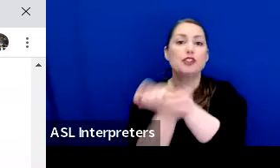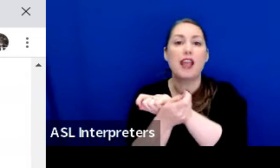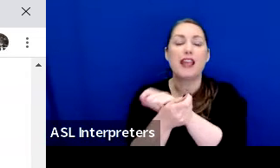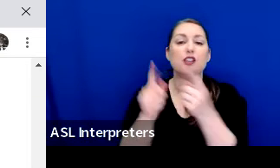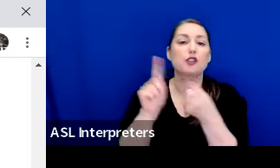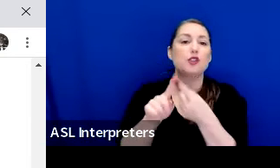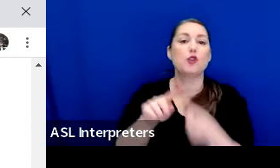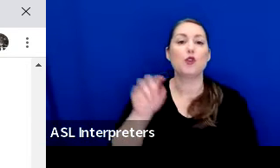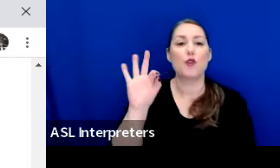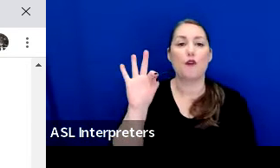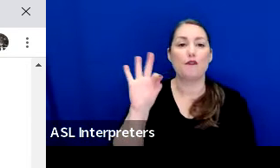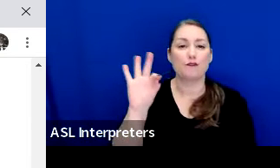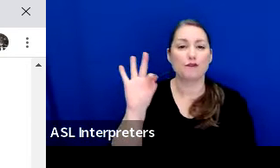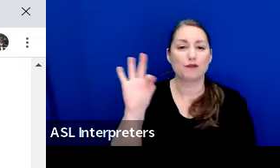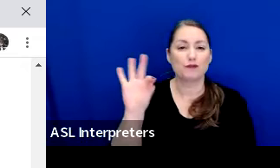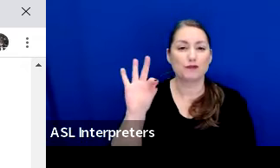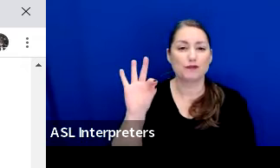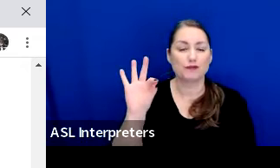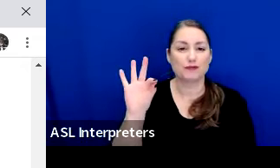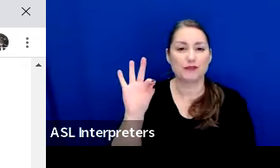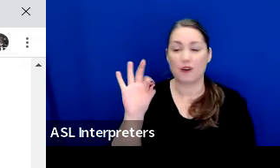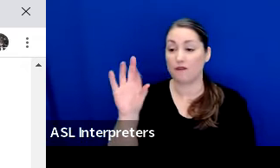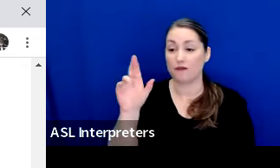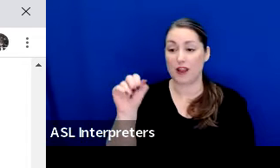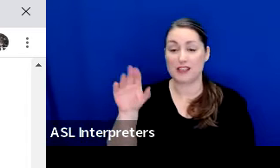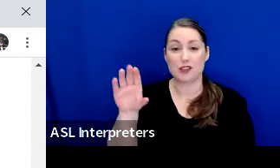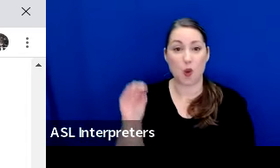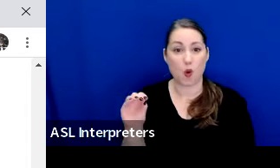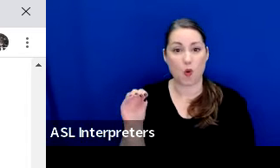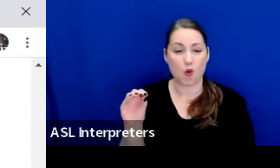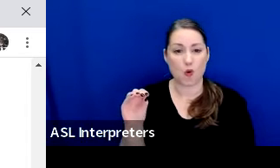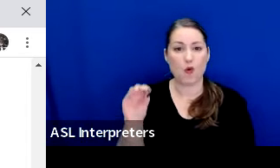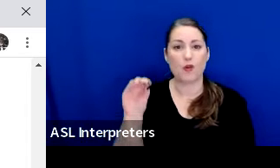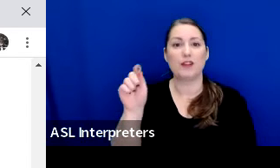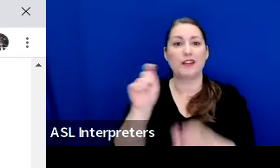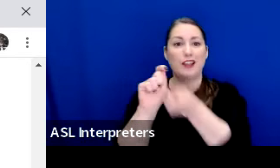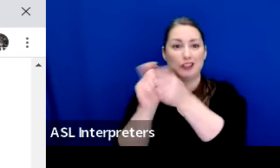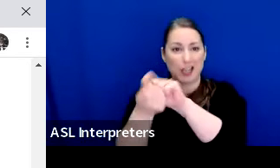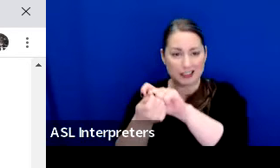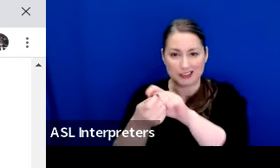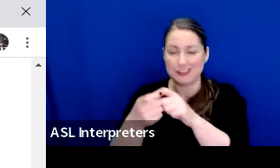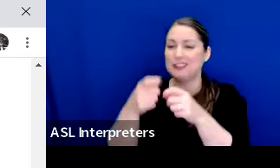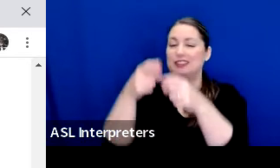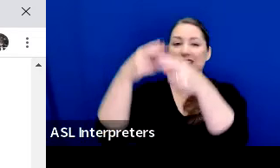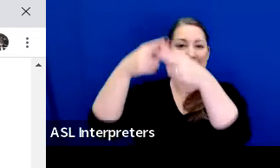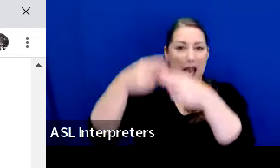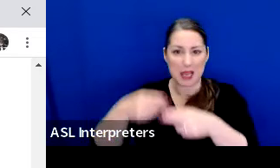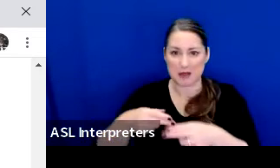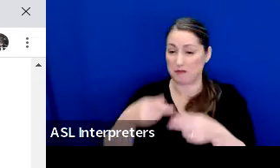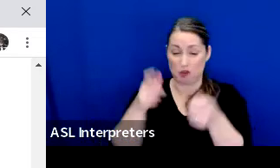All you do is you copy the problem and you type the word Fresno right there and then you got your Democratic candidate in Fresno so you can actually customize it.